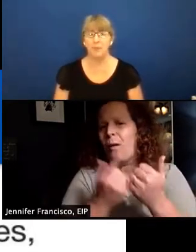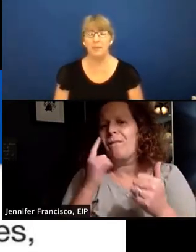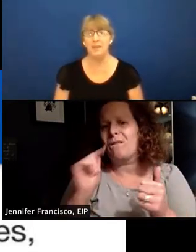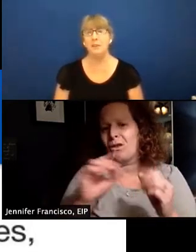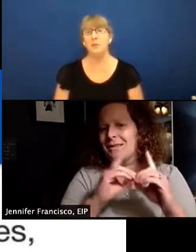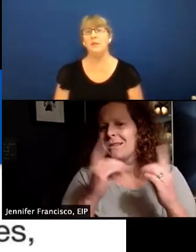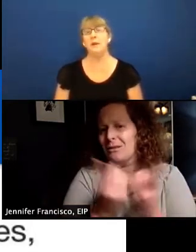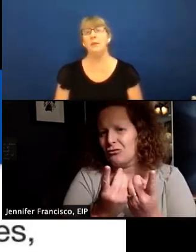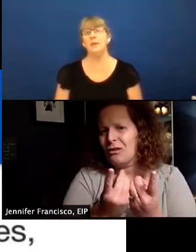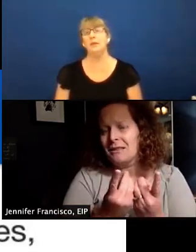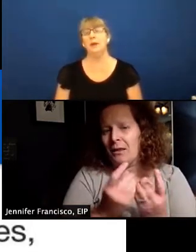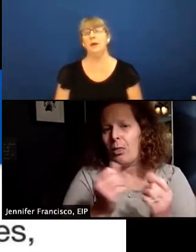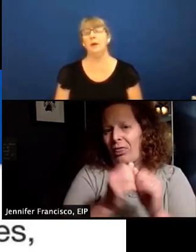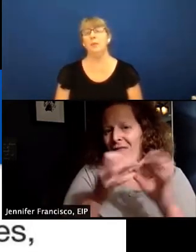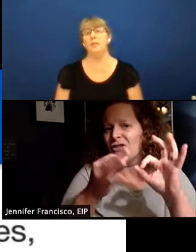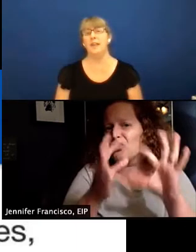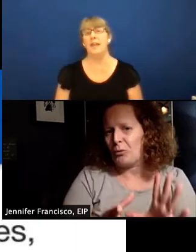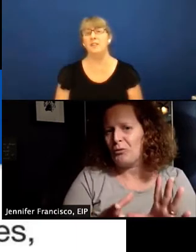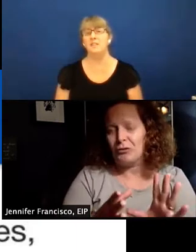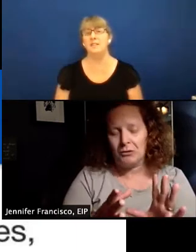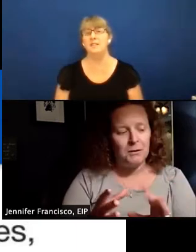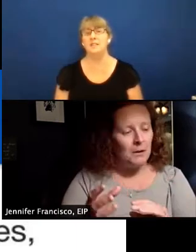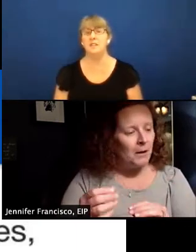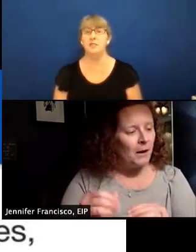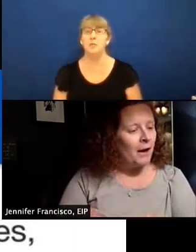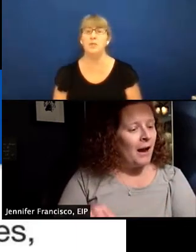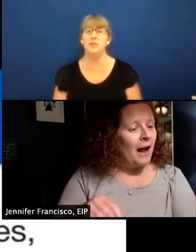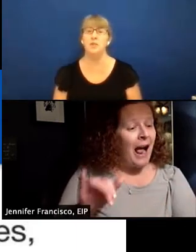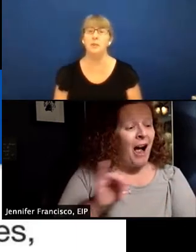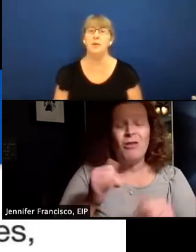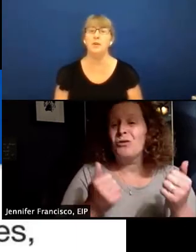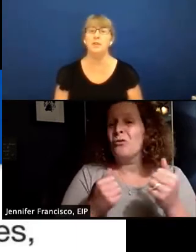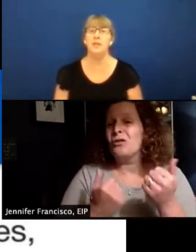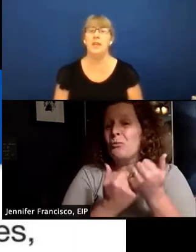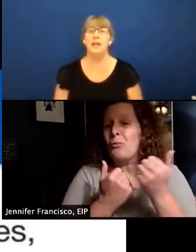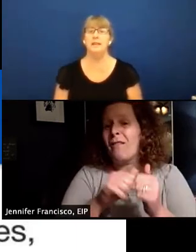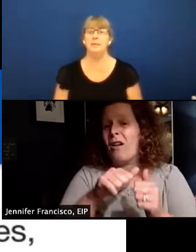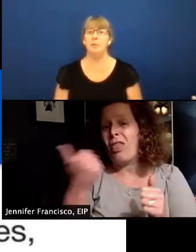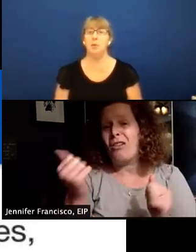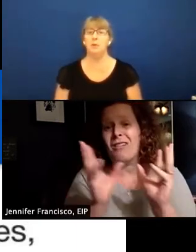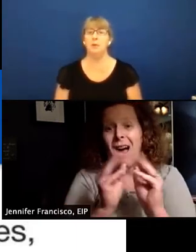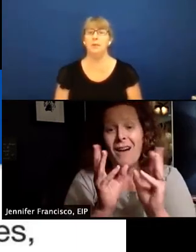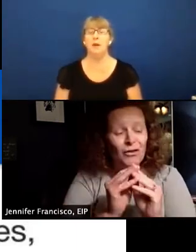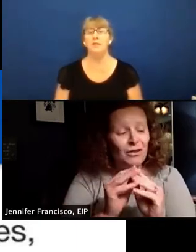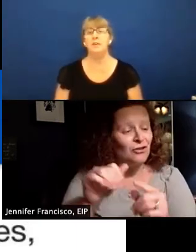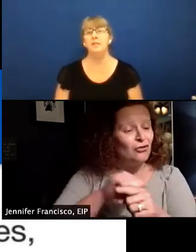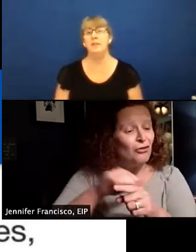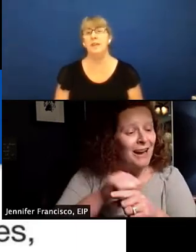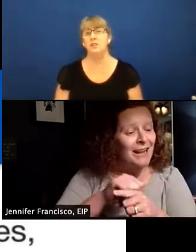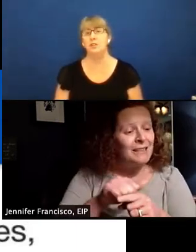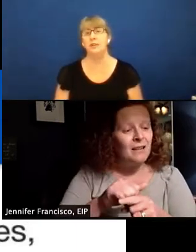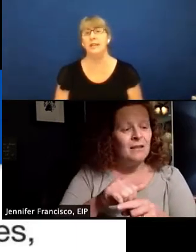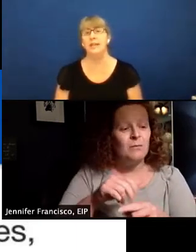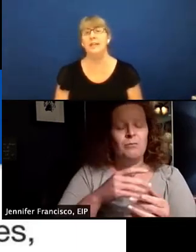The next one is how we can help with the agencies and the district with interpreters and support with conferences and trainings